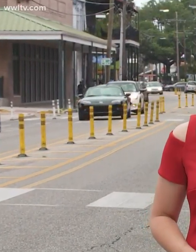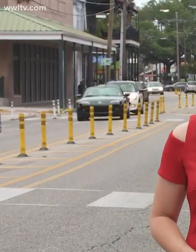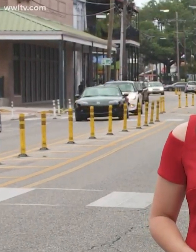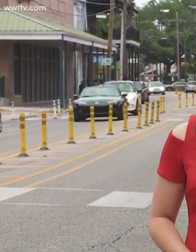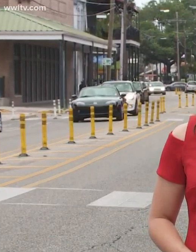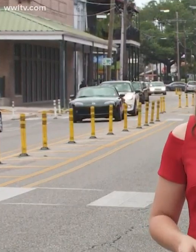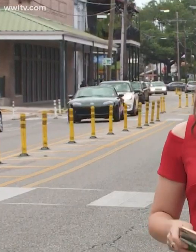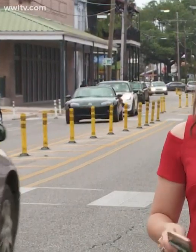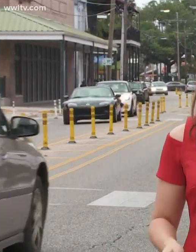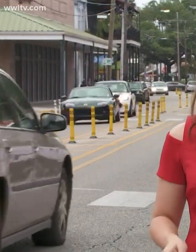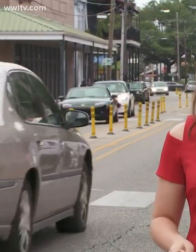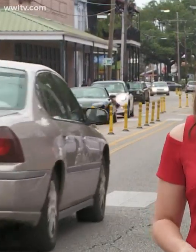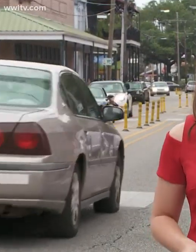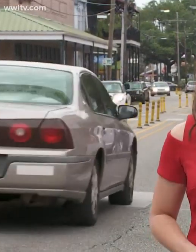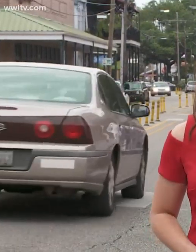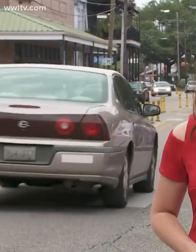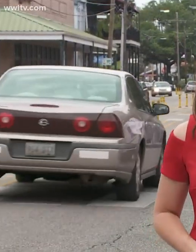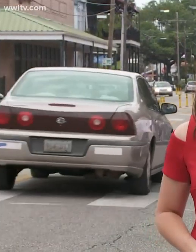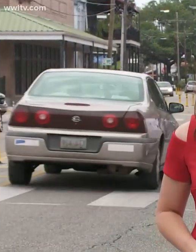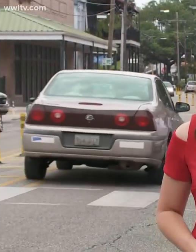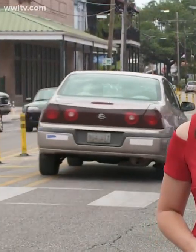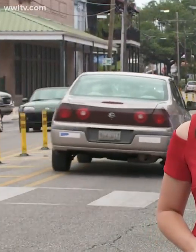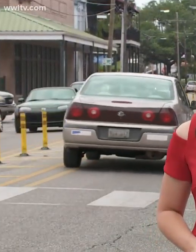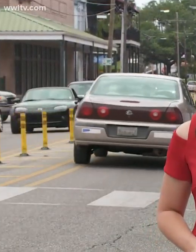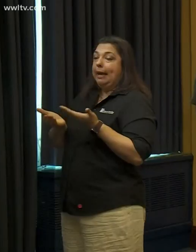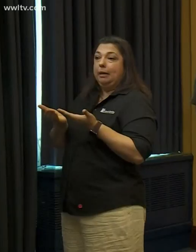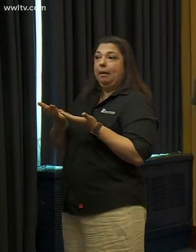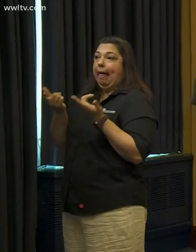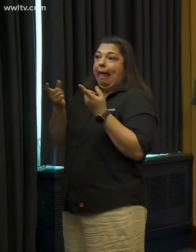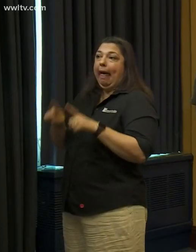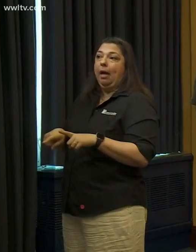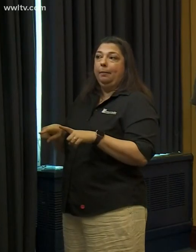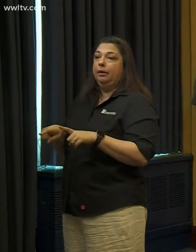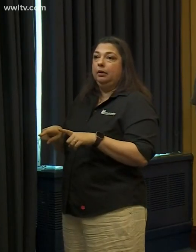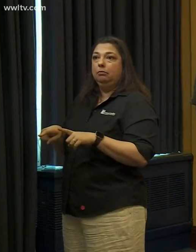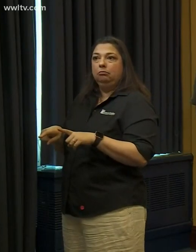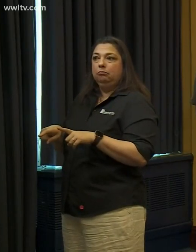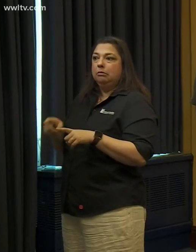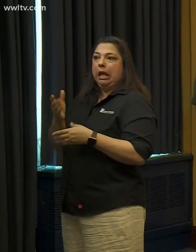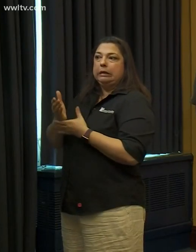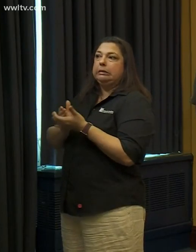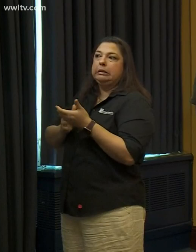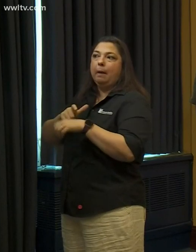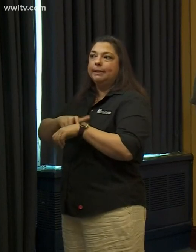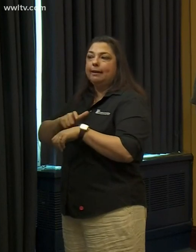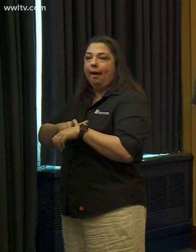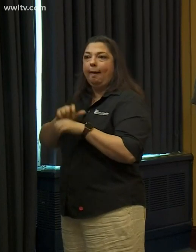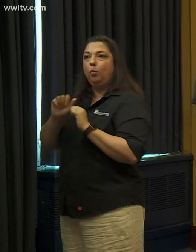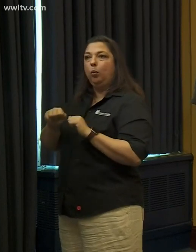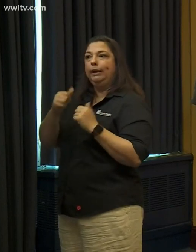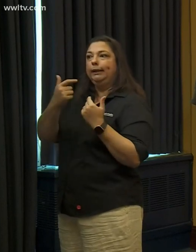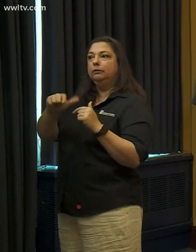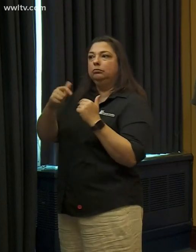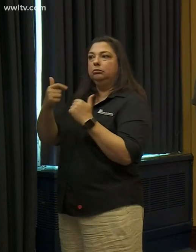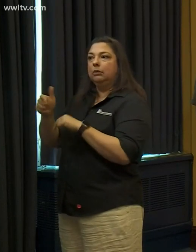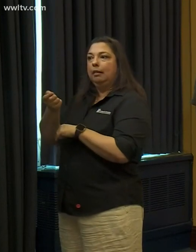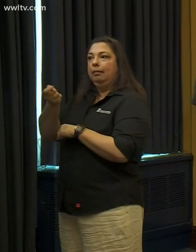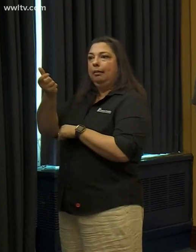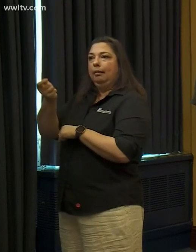THIS DOES NOT APPLY TO NEW ORLEANS THIS DOES NOT APPLY TO NEW ORLEANS WHICH THIS DOES NOT APPLY TO NEW ORLEANS WHICH WILL THIS DOES NOT APPLY TO NEW ORLEANS WHICH WILL REMAIN THIS DOES NOT APPLY TO NEW ORLEANS WHICH WILL REMAIN IN ORLEANS WHICH WILL REMAIN IN ORLEANS WHICH WILL REMAIN IN PHASE ORLEANS WHICH WILL REMAIN IN PHASE 1. PHASE 1. PHASE 1. >> PHASE 1. >> MAYOR PHASE 1. >> MAYOR CONTROL PHASE 1. >> MAYOR CONTROL SAYS PHASE 1. >> MAYOR CONTROL SAYS THE PHASE 1. >> MAYOR CONTROL SAYS THE CITY MAYOR CONTROL SAYS THE CITY MAYOR CONTROL SAYS THE CITY IS MAYOR CONTROL SAYS THE CITY IS NOT MAYOR CONTROL SAYS THE CITY IS NOT READY MAYOR CONTROL SAYS THE CITY IS NOT READY TO MAYOR CONTROL SAYS THE CITY IS NOT READY TO MOVE MAYOR CONTROL SAYS THE CITY IS NOT READY TO MOVE INTO MAYOR CONTROL SAYS THE CITY IS NOT READY TO MOVE INTO PHASE IS NOT READY TO MOVE INTO PHASE IS NOT READY TO MOVE INTO PHASE TWO IS NOT READY TO MOVE INTO PHASE TWO WITH IS NOT READY TO MOVE INTO PHASE TWO WITH THE IS NOT READY TO MOVE INTO PHASE TWO WITH THE REST IS NOT READY TO MOVE INTO PHASE TWO WITH THE REST OF IS NOT READY TO MOVE INTO PHASE TWO WITH THE REST OF THE IS NOT READY TO MOVE INTO PHASE TWO WITH THE REST OF THE STATE TWO WITH THE REST OF THE STATE TWO WITH THE REST OF THE STATE . . BUT . BUT THEY . BUT THEY MAY . BUT THEY MAY LOOSEN . BUT THEY MAY LOOSEN SOME